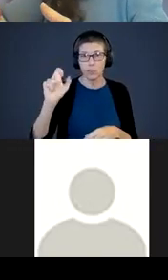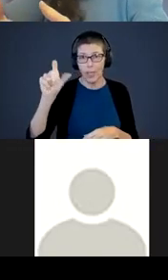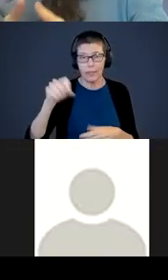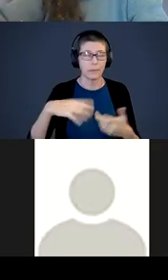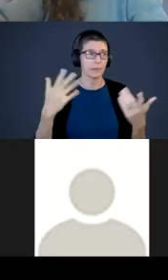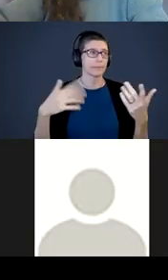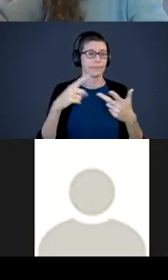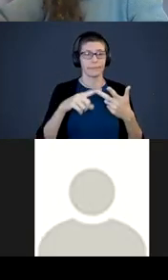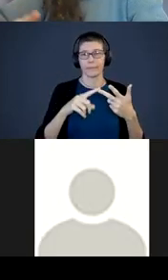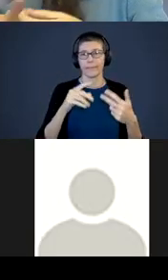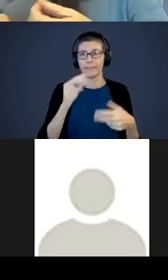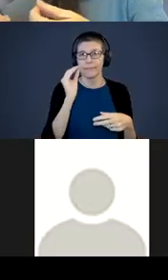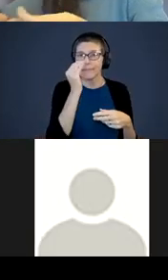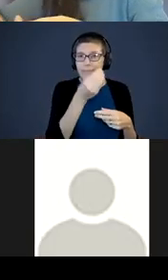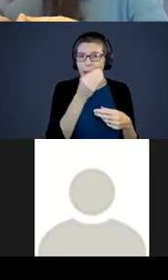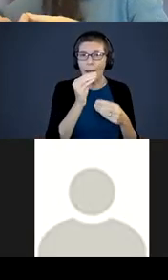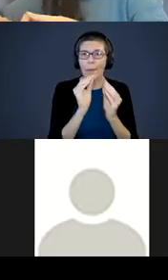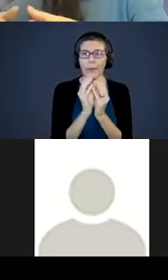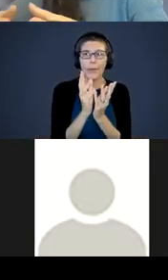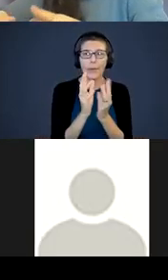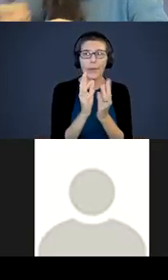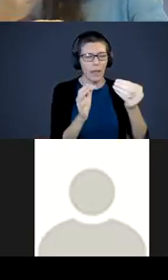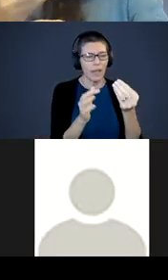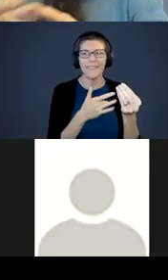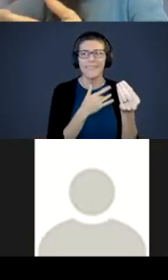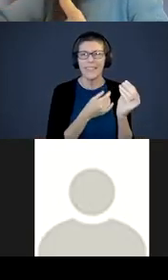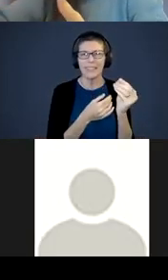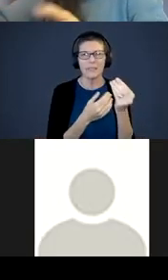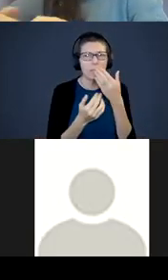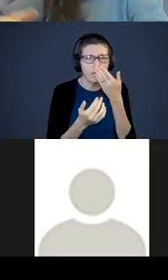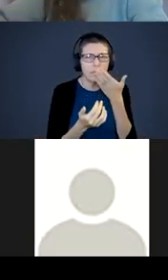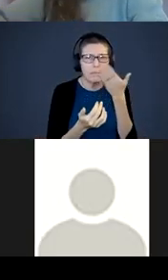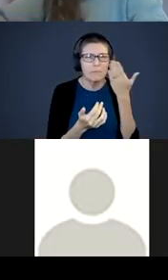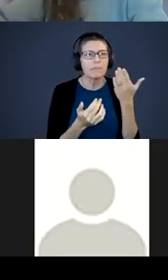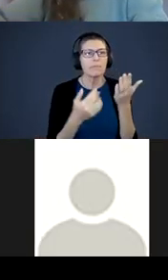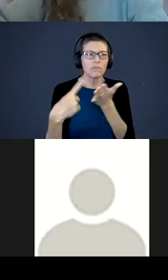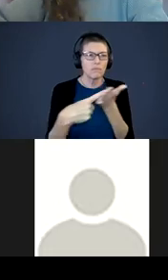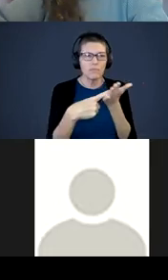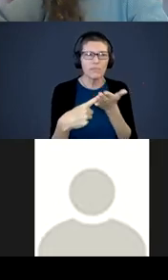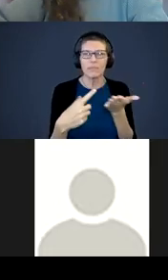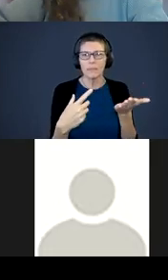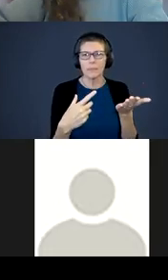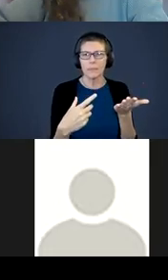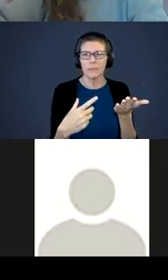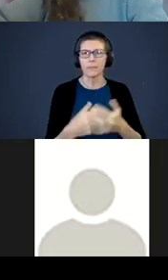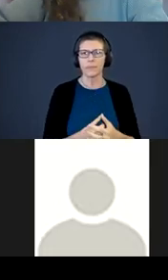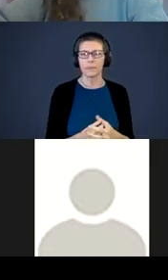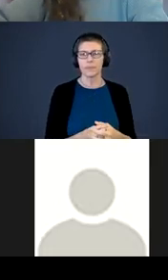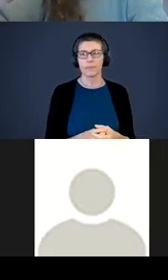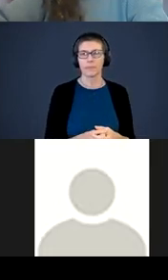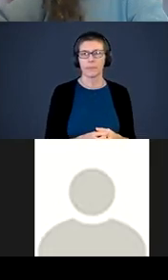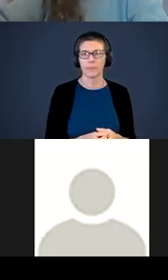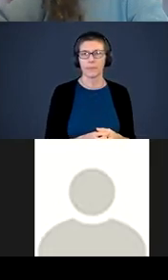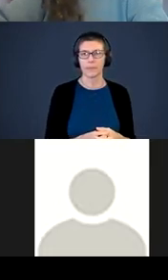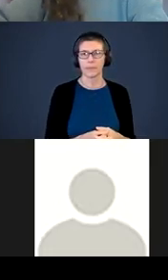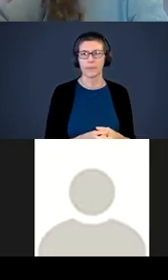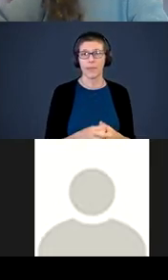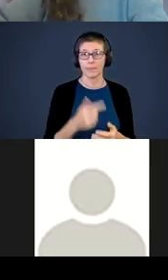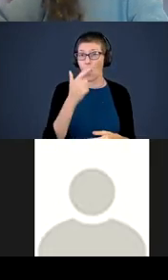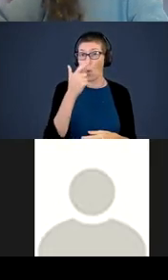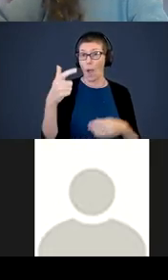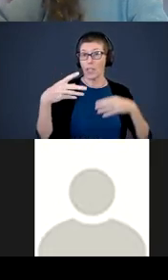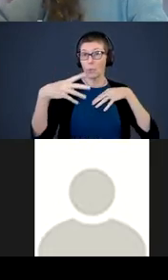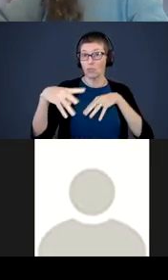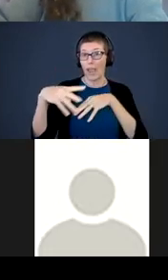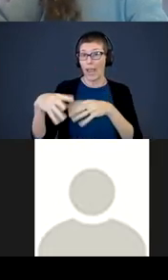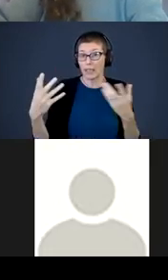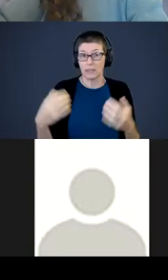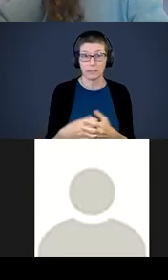flower petals. Feel them experience them, smell them talk about them. Watch a parade. Dance - turn